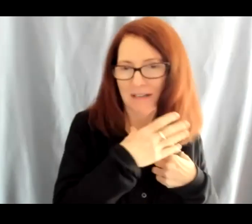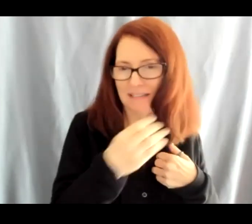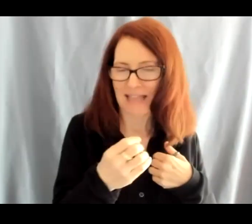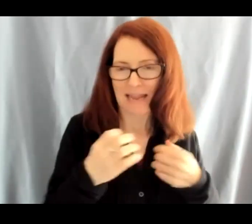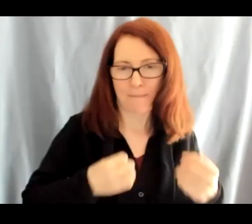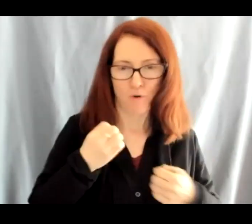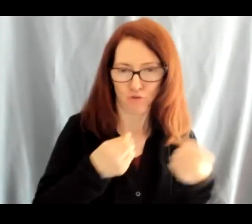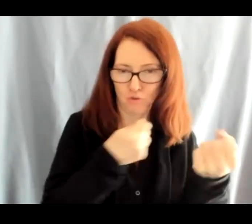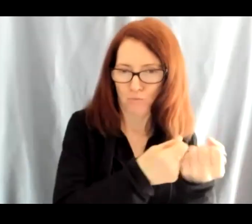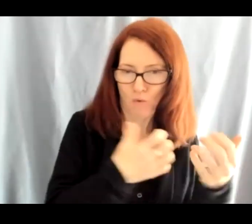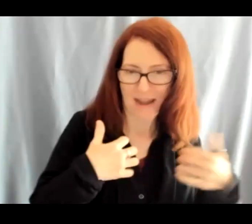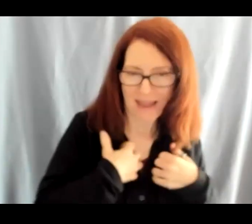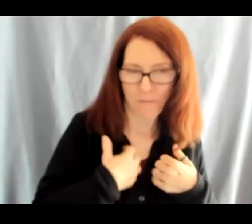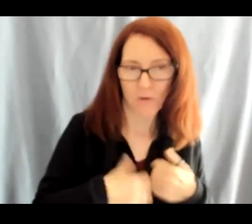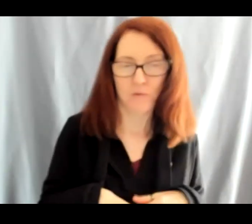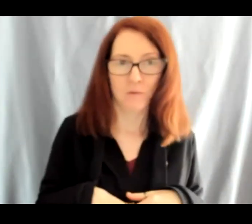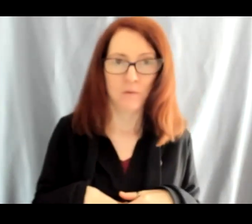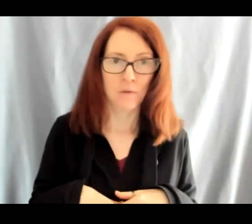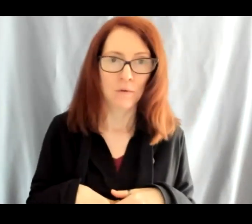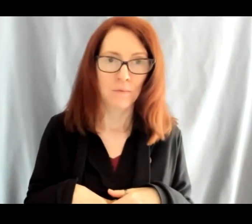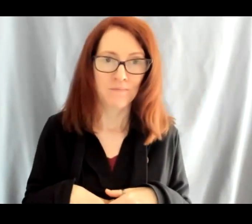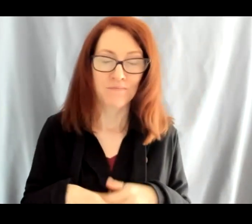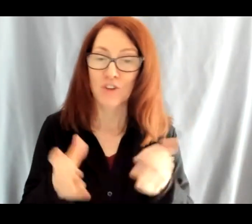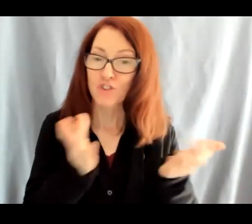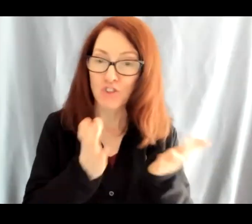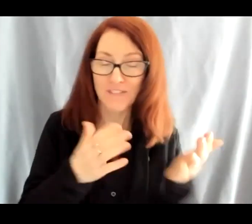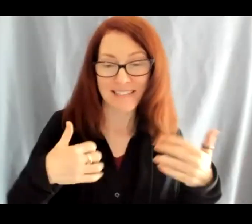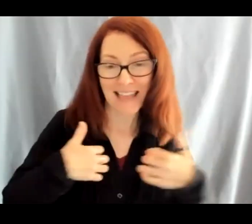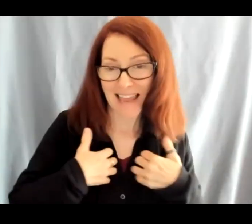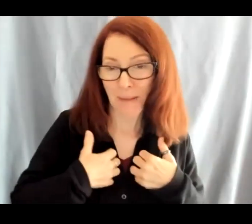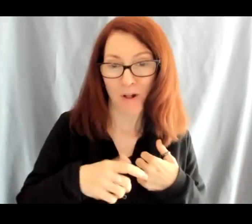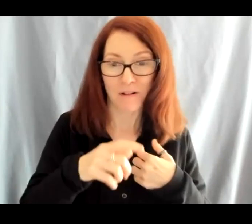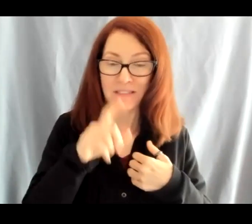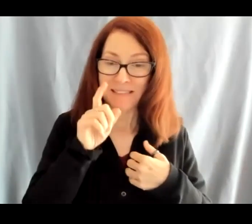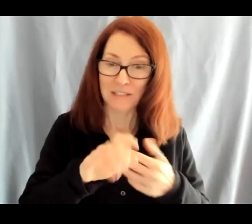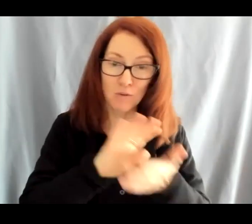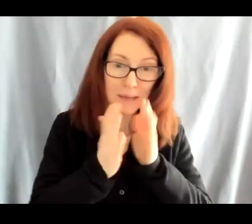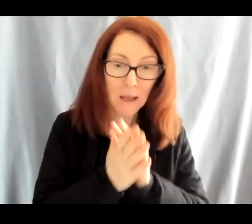that you know service animals need to get used to being in the environments that their handler is